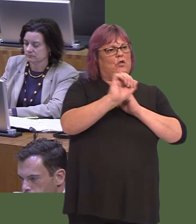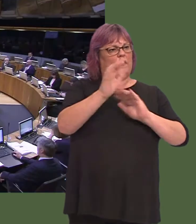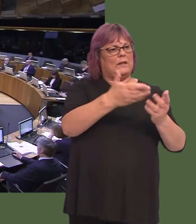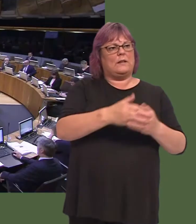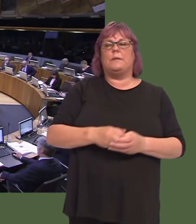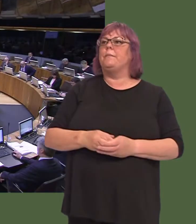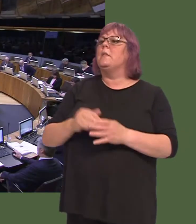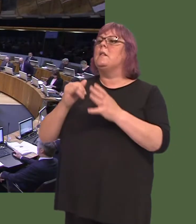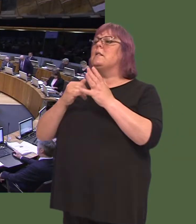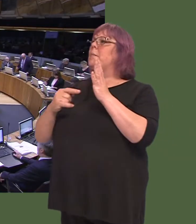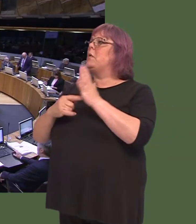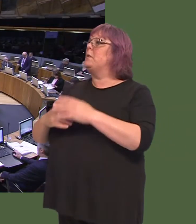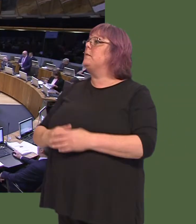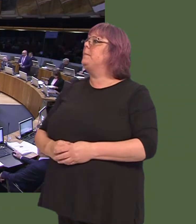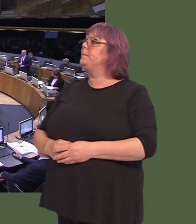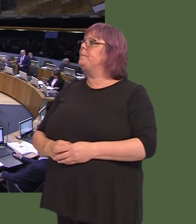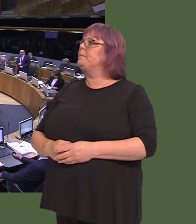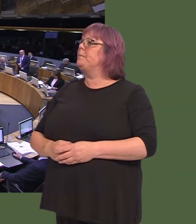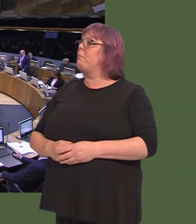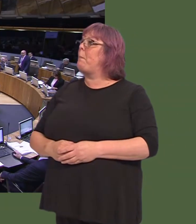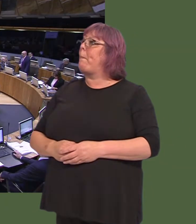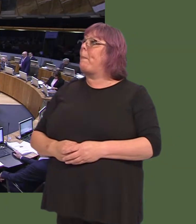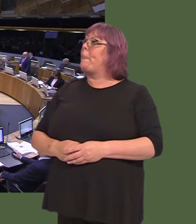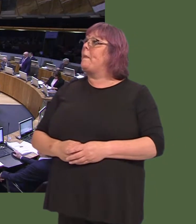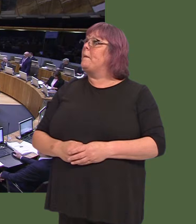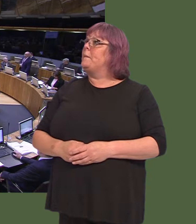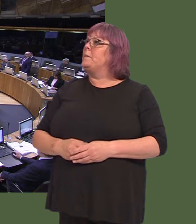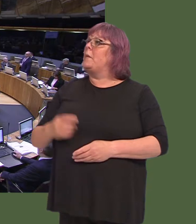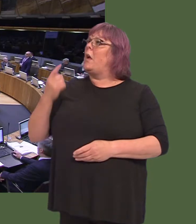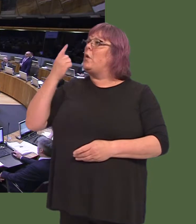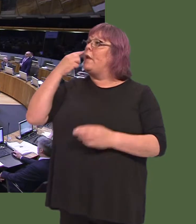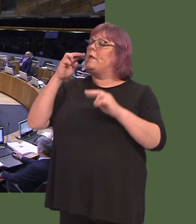Simon Thomas AM: I don't know, First Minister, if you've had a chance to see the Public Services